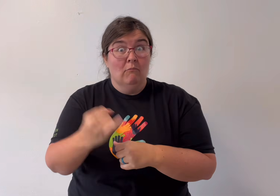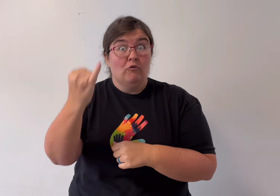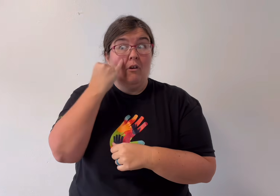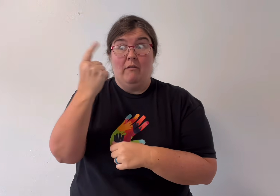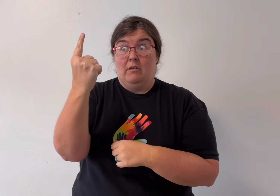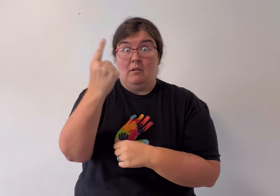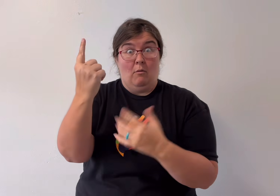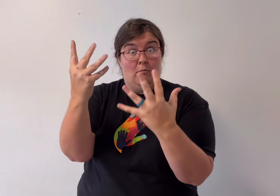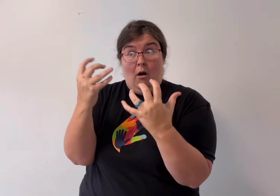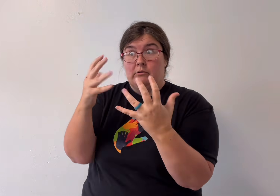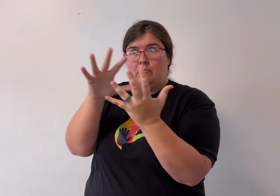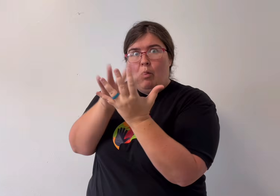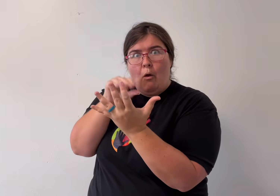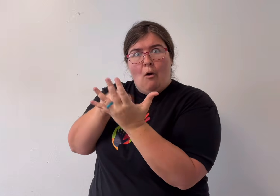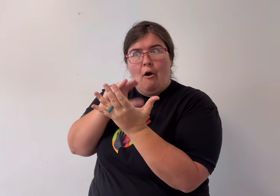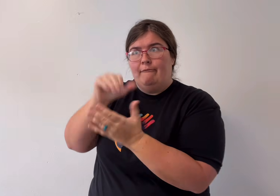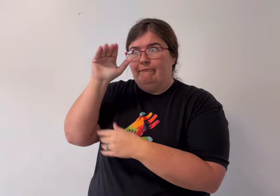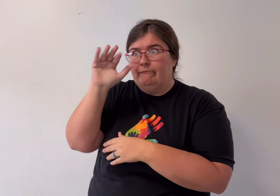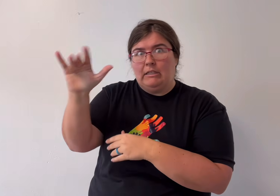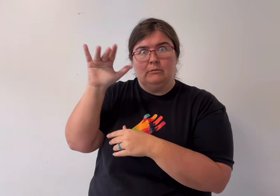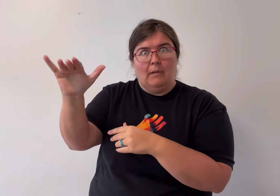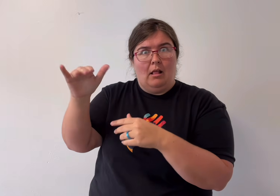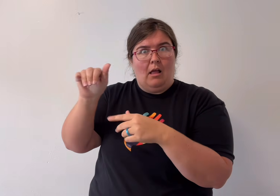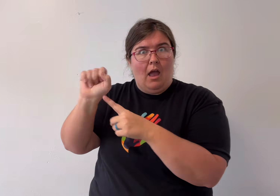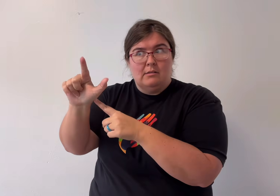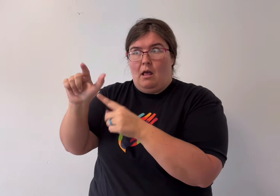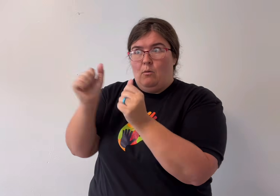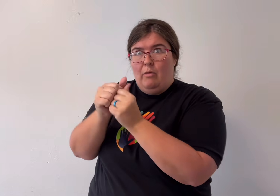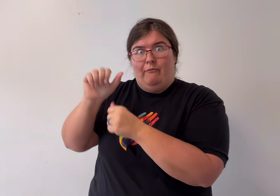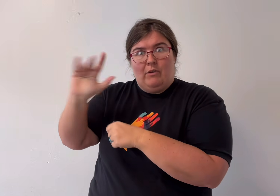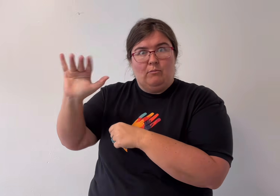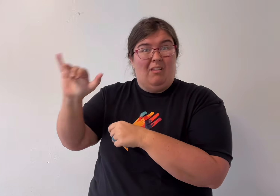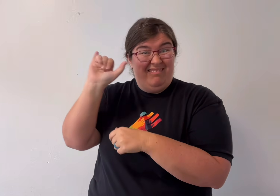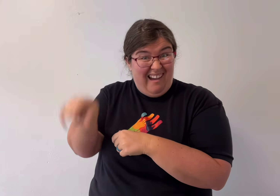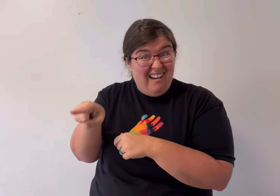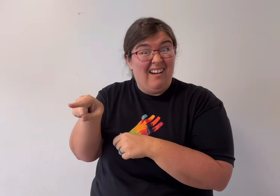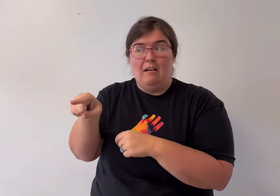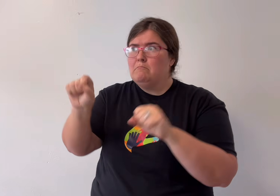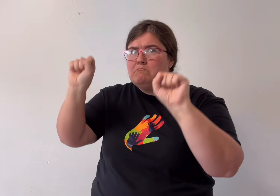So, if someone wants to learn ASL through fingerspelling, they can with them,